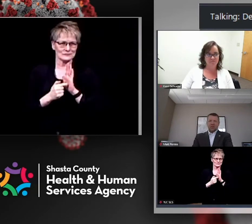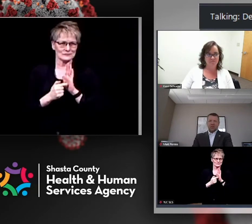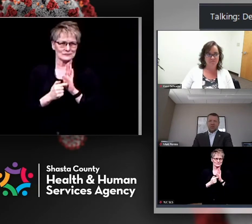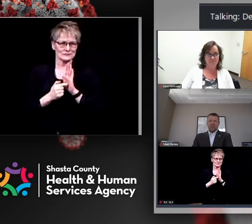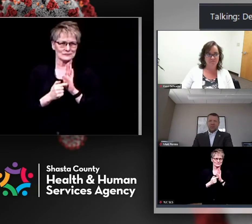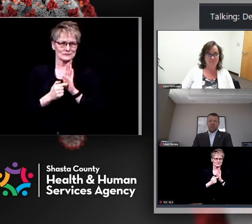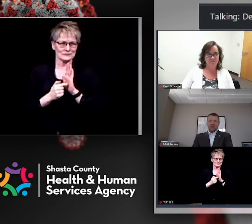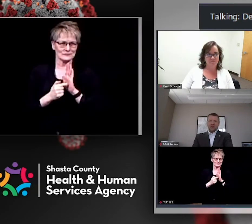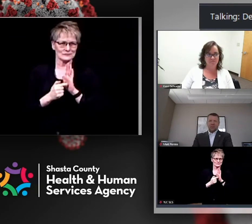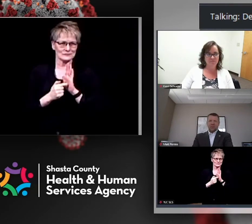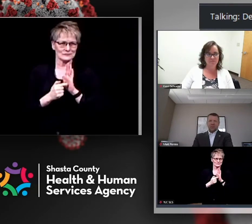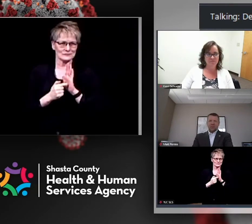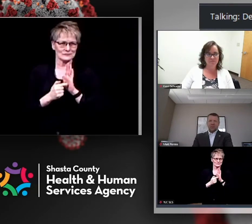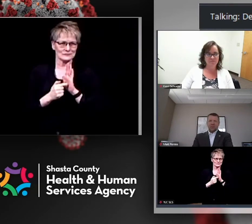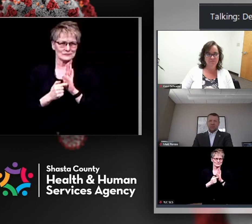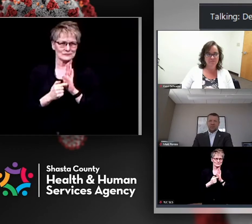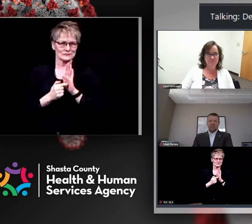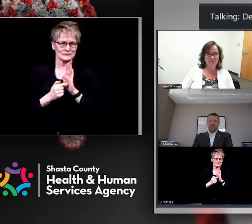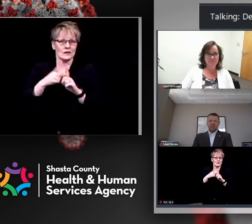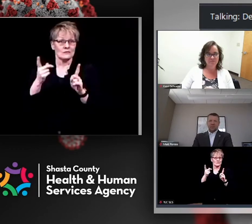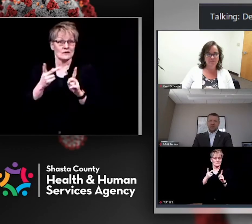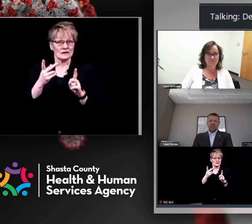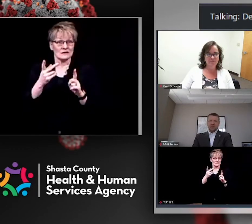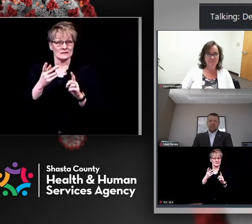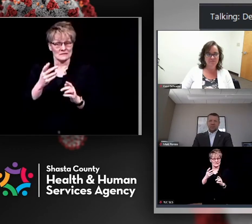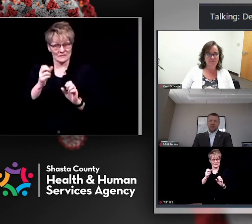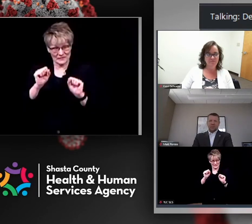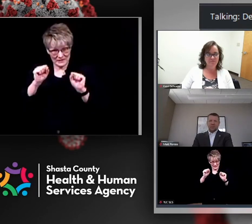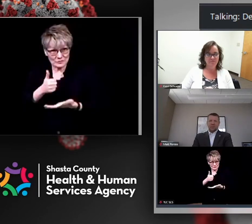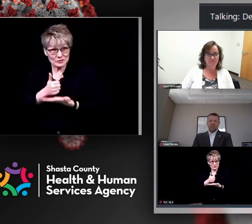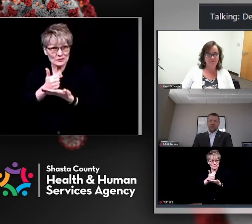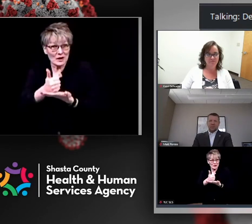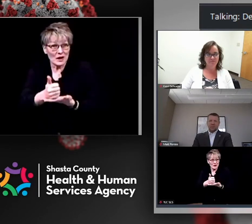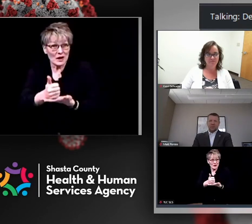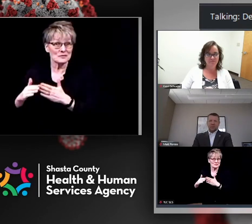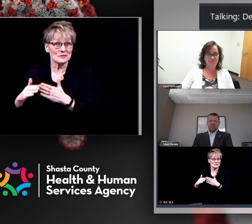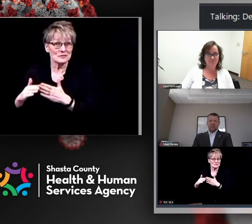with and how that can be hard sometimes. But, this was a good thing from a morale